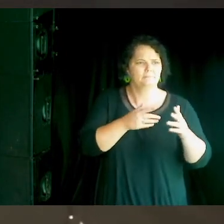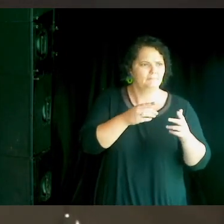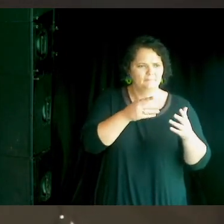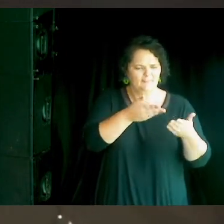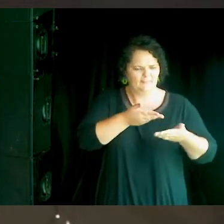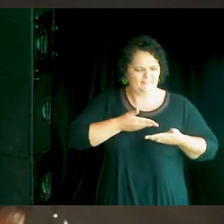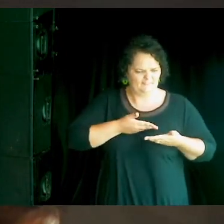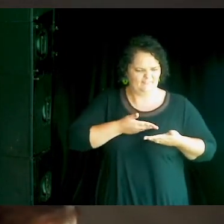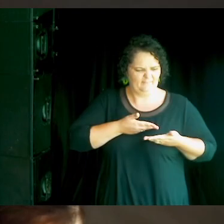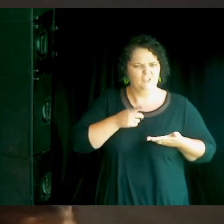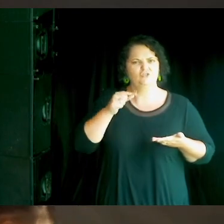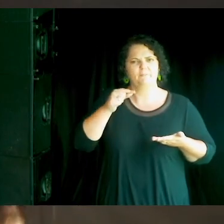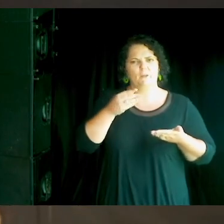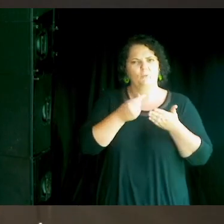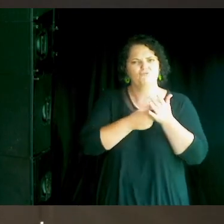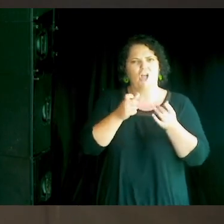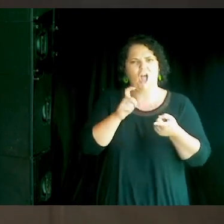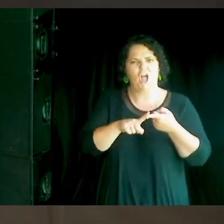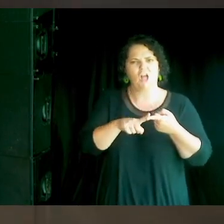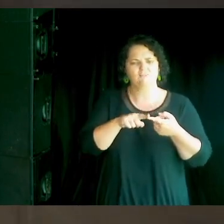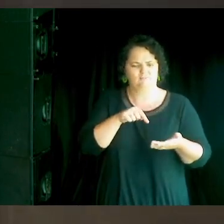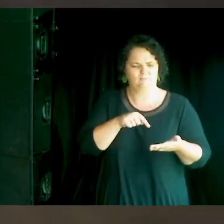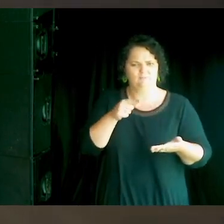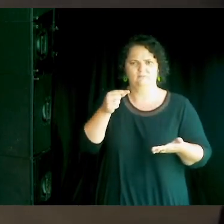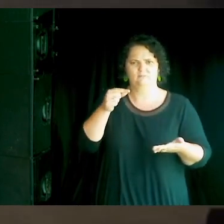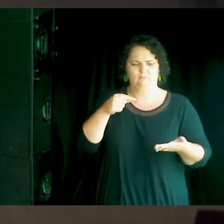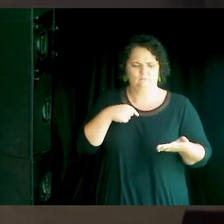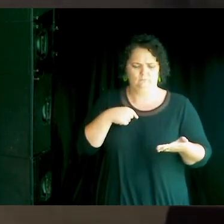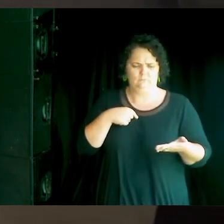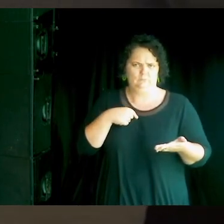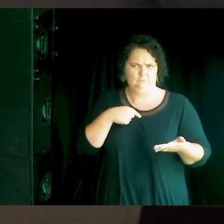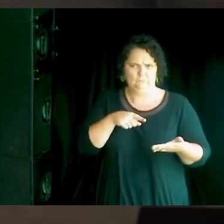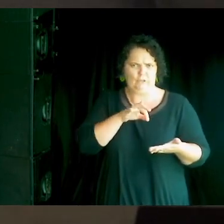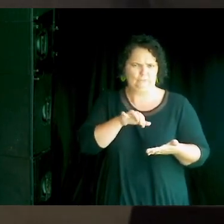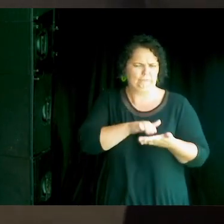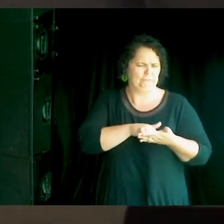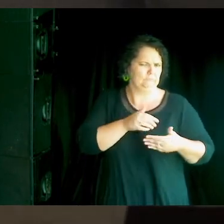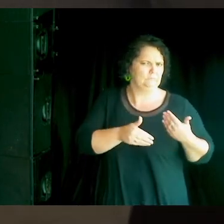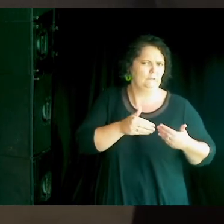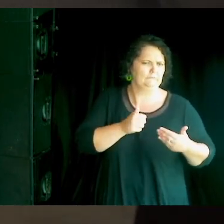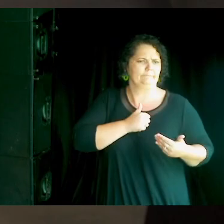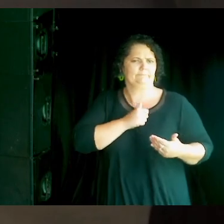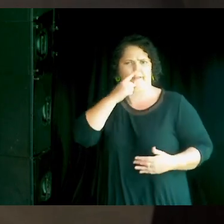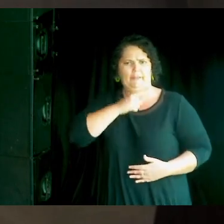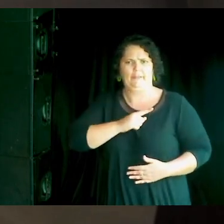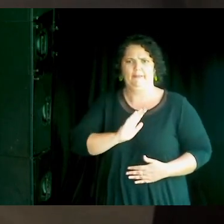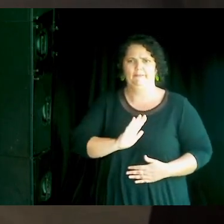it's like wow this is not the Thai ornament it's all right so this is the the last bit of the whole